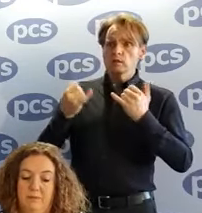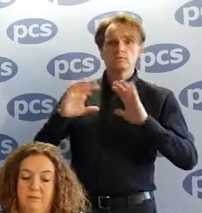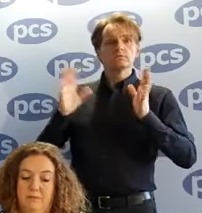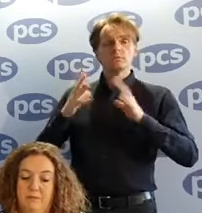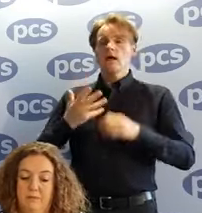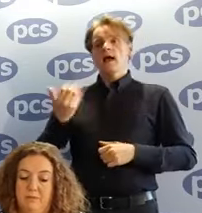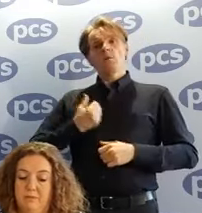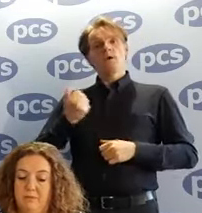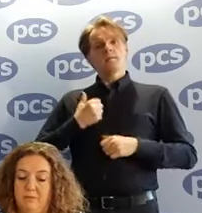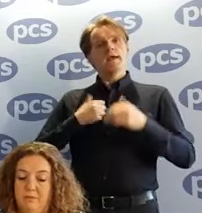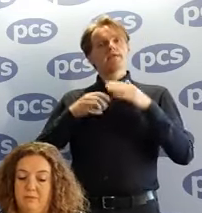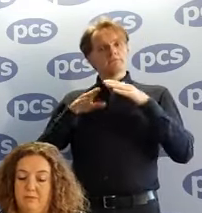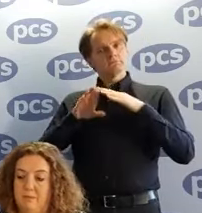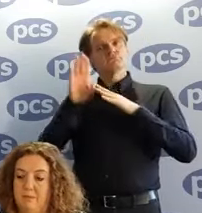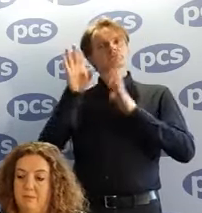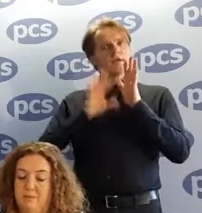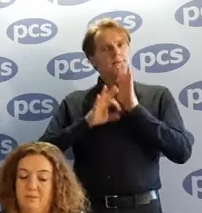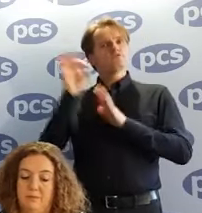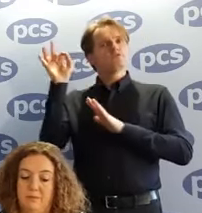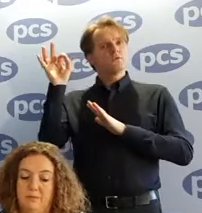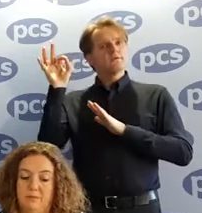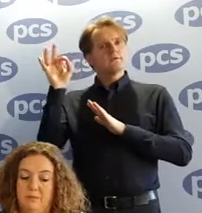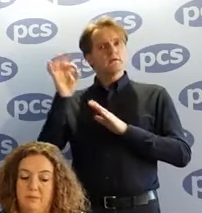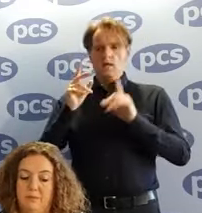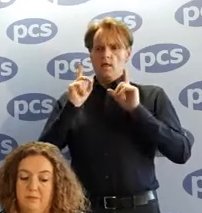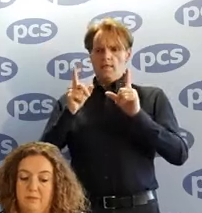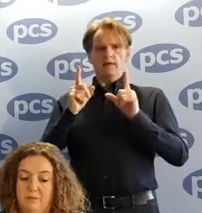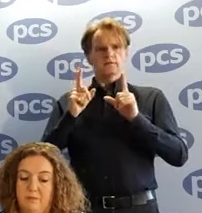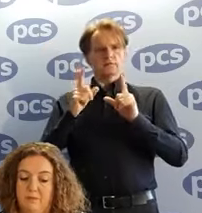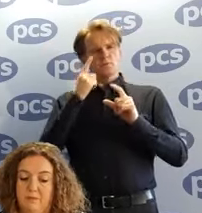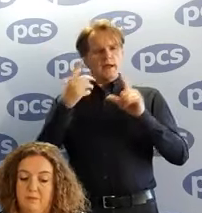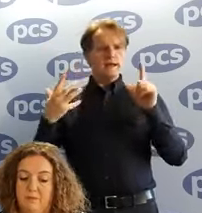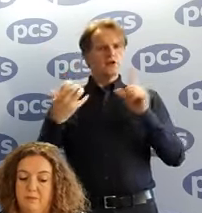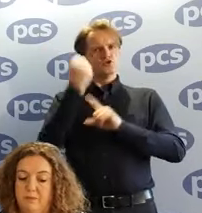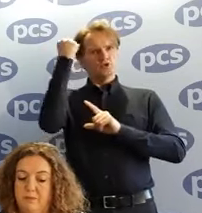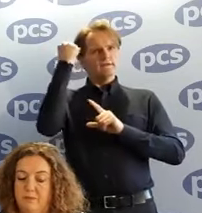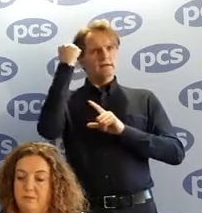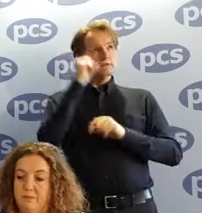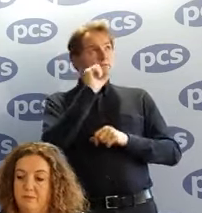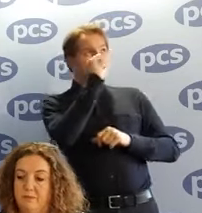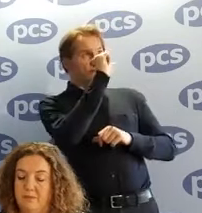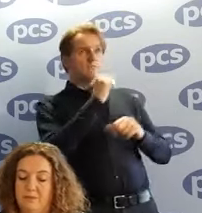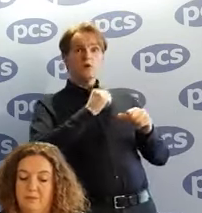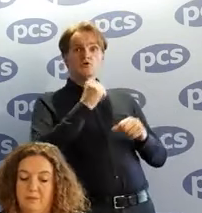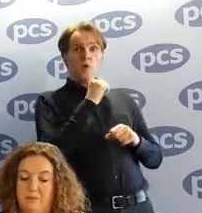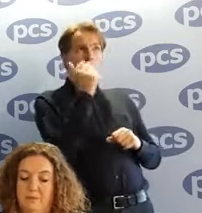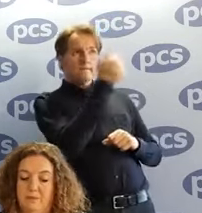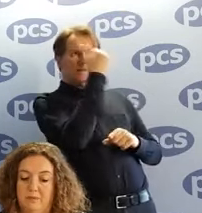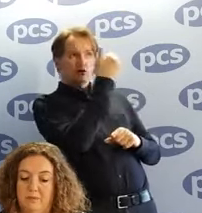living standards should improve and that is great that we've achieved that for some of our members in Scotland. Now we've got to achieve it for everybody